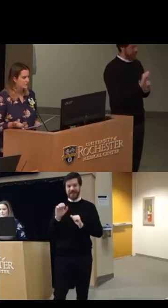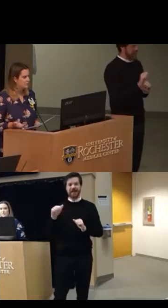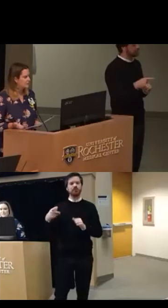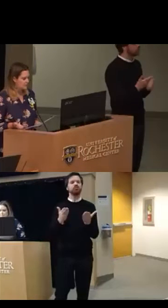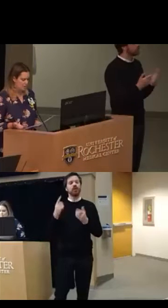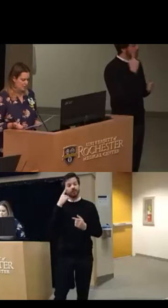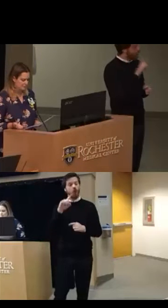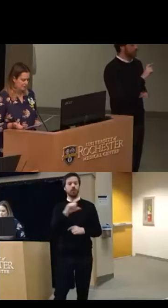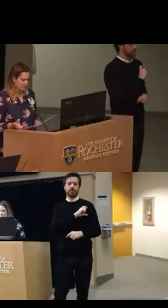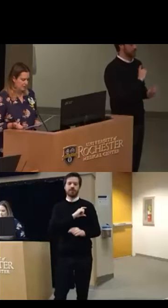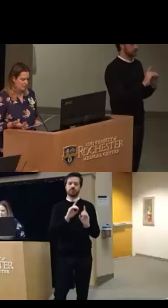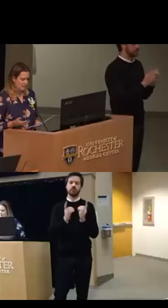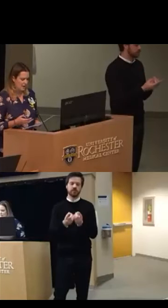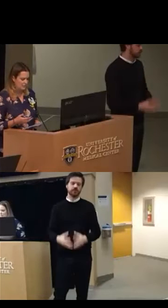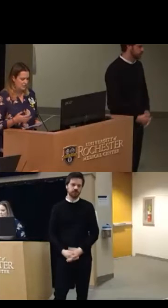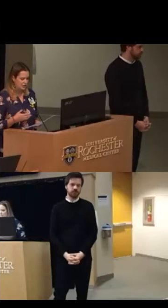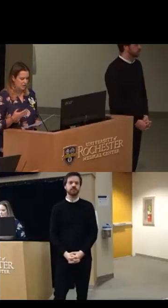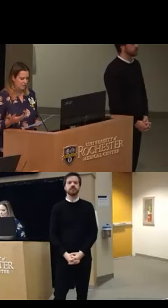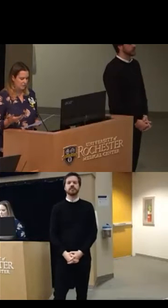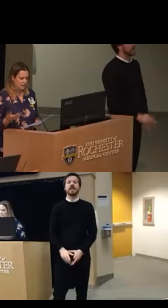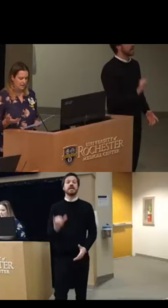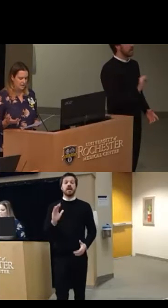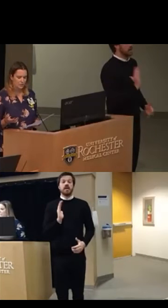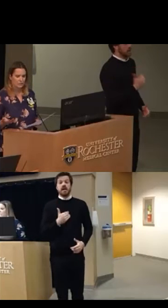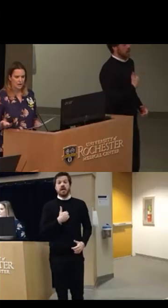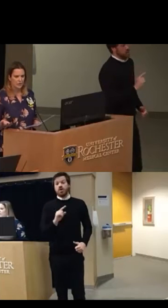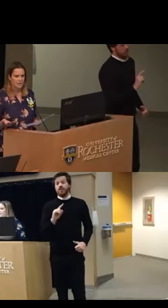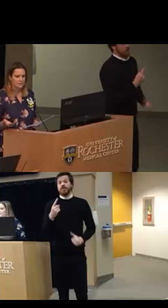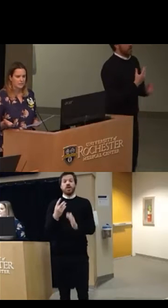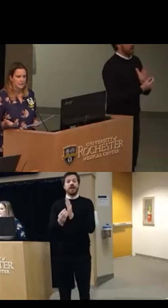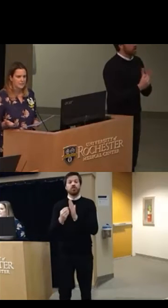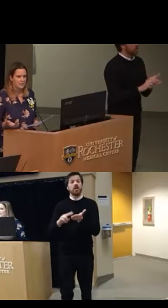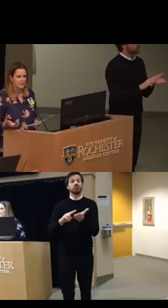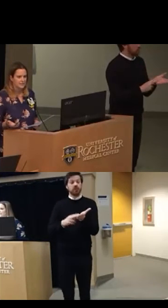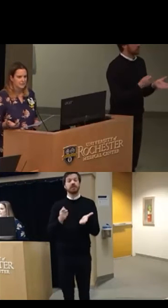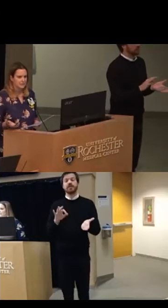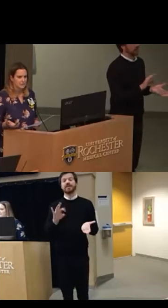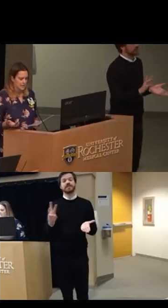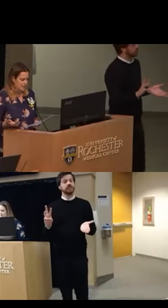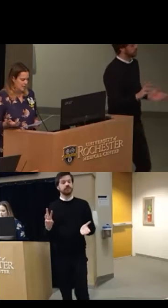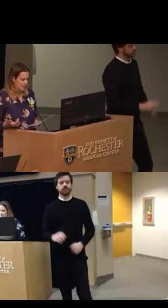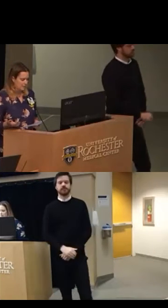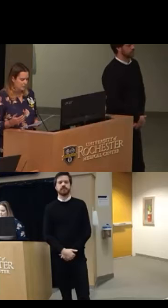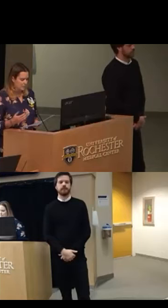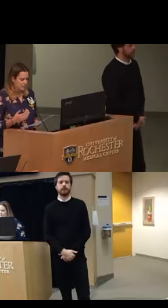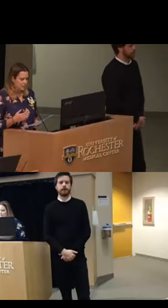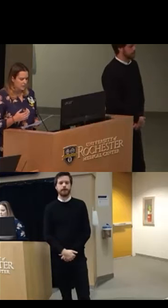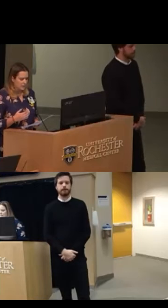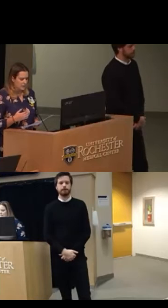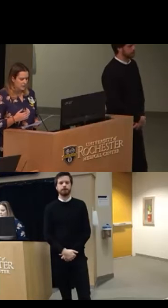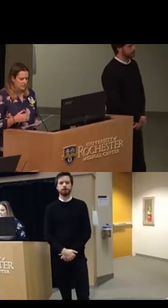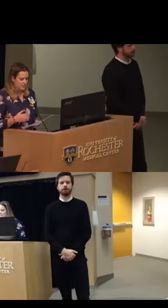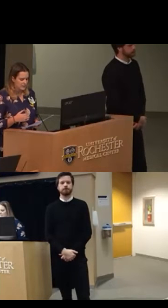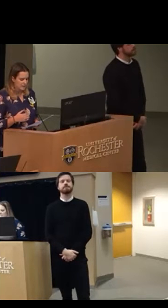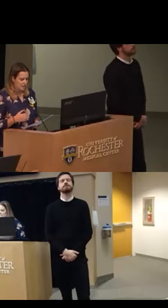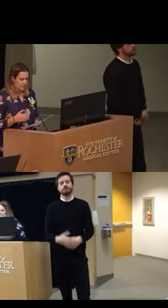for the police department um and that was actually our first external contract in 1996 um given this